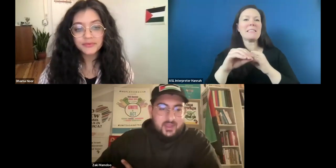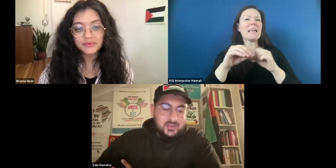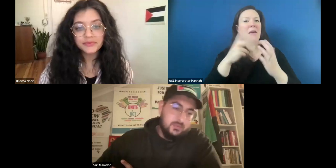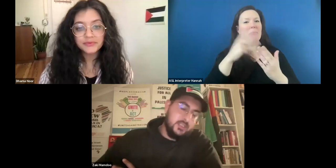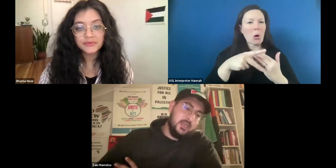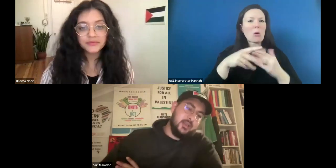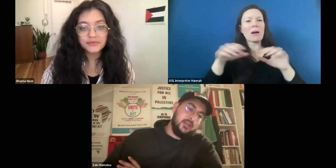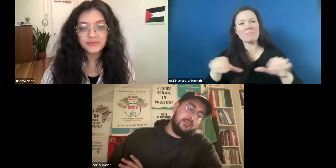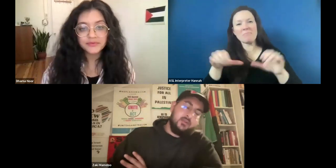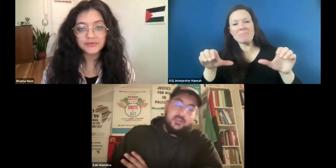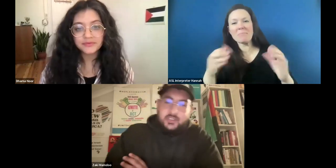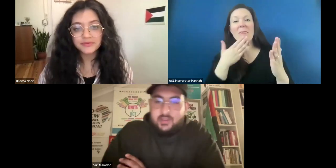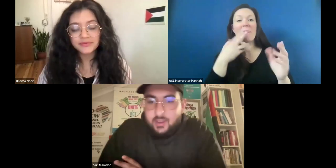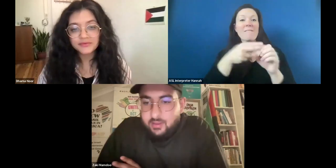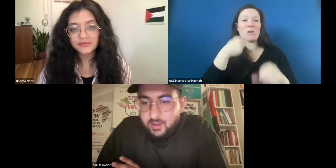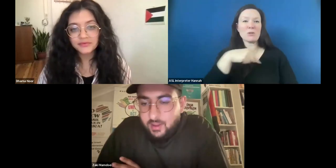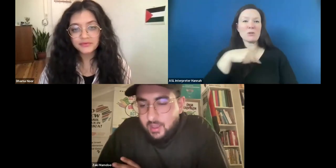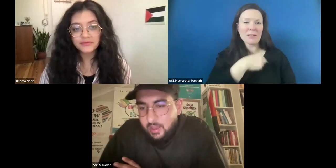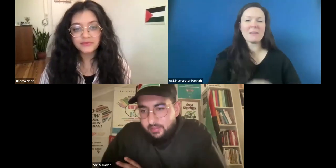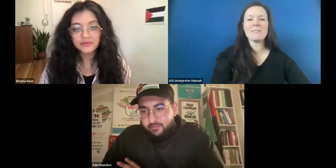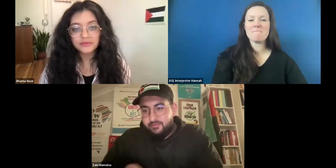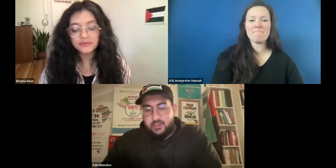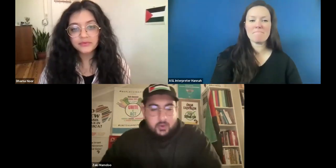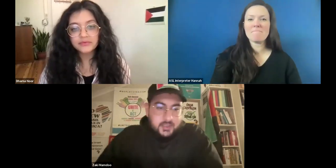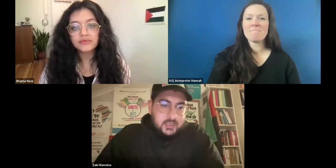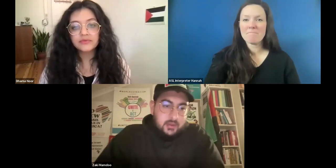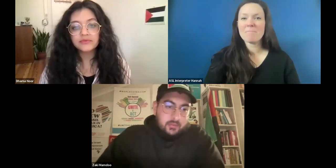Thanks so much Dharna, and let me also just thank the 350 US team